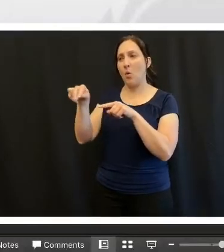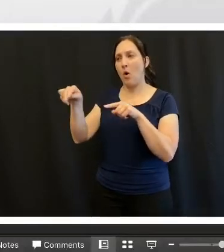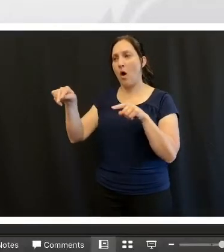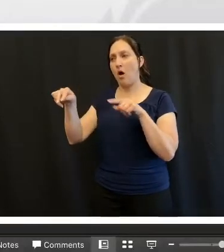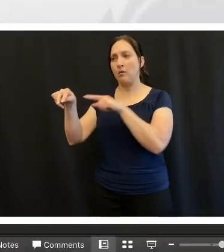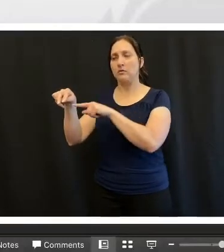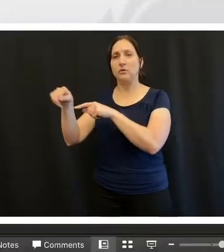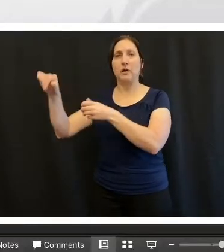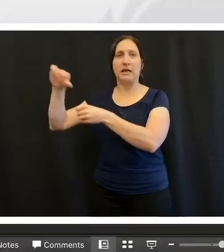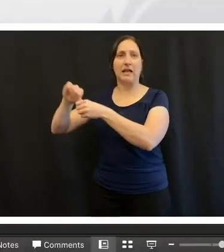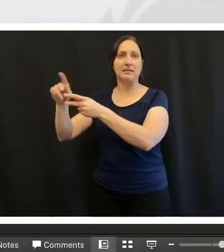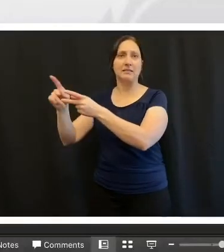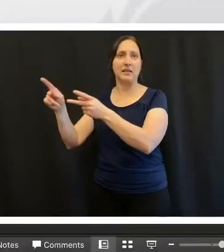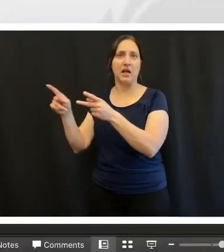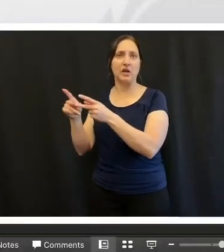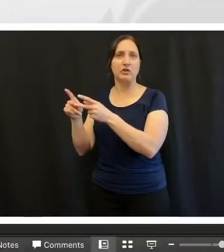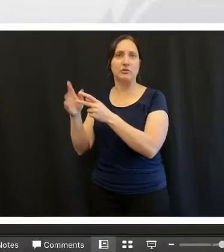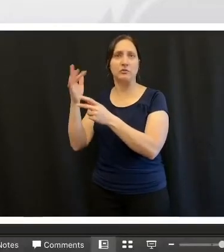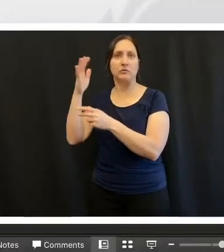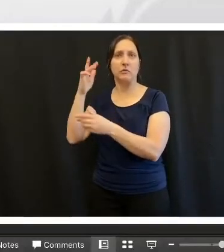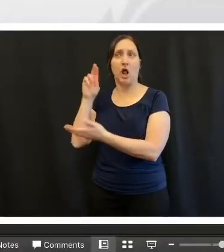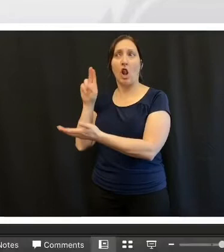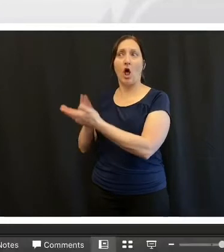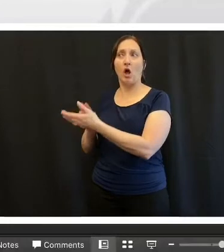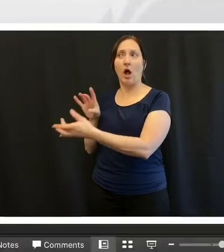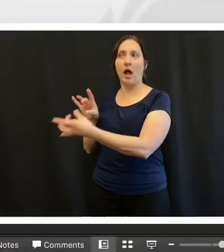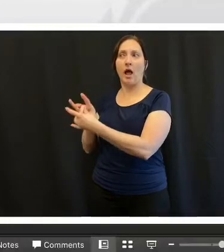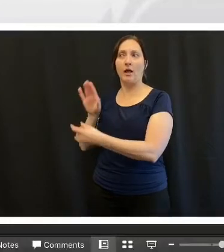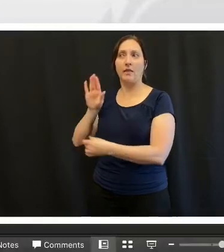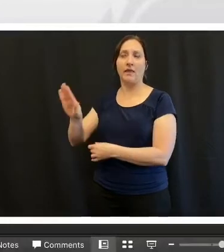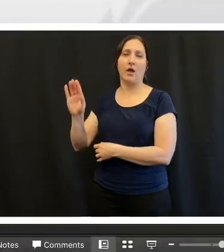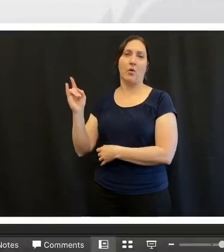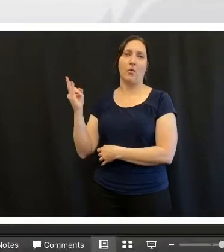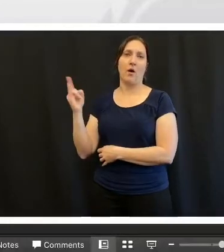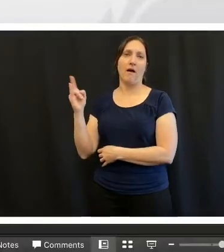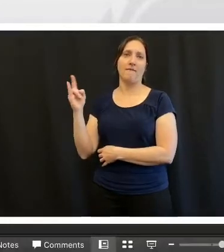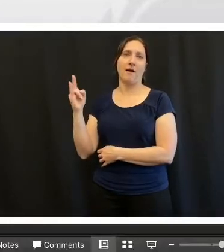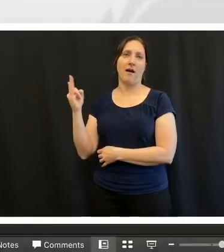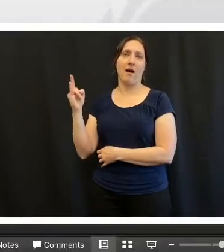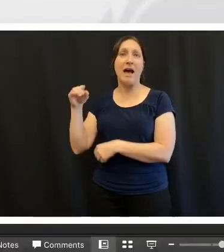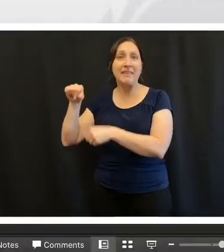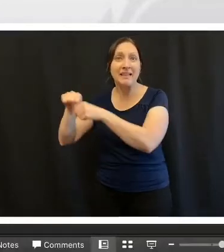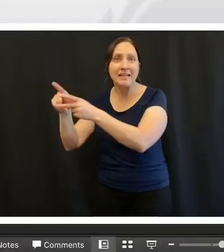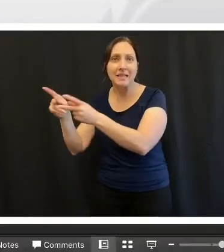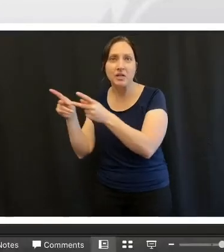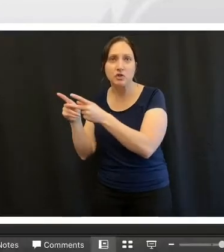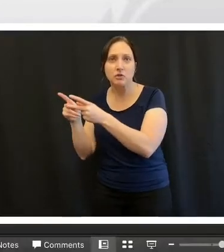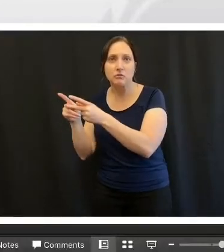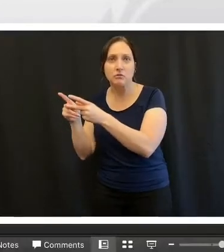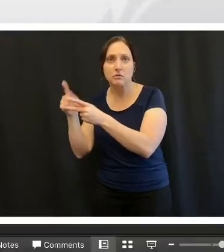so that she can log onto the WiFi that's there at the gas station in order for her to work and participate in class.